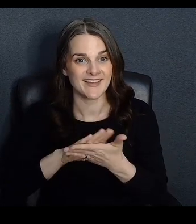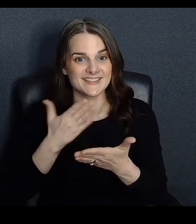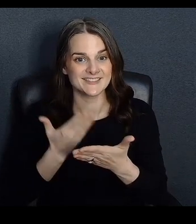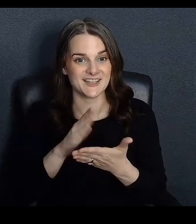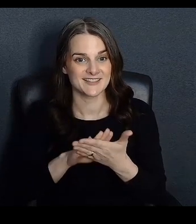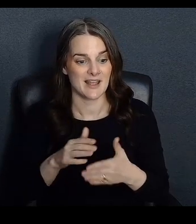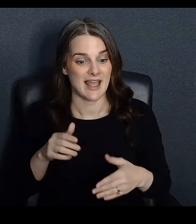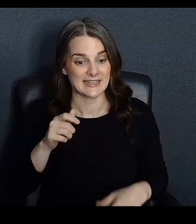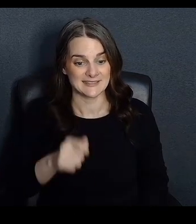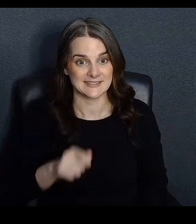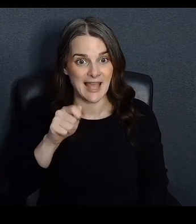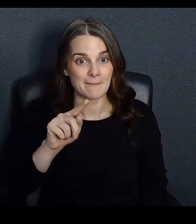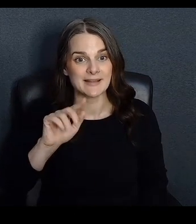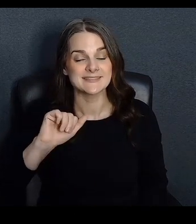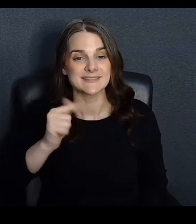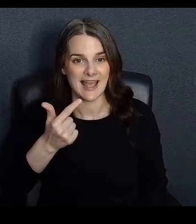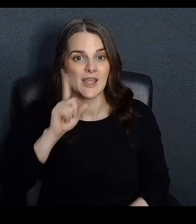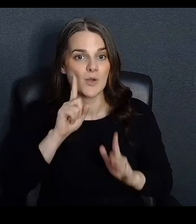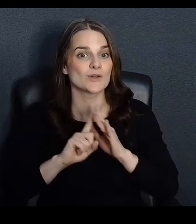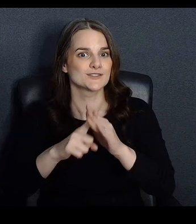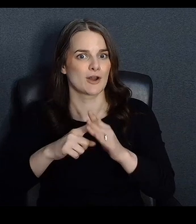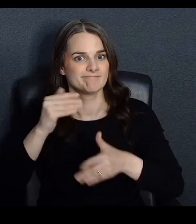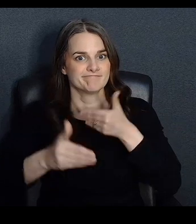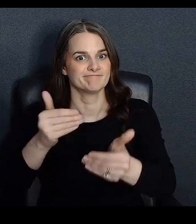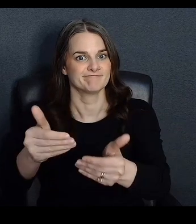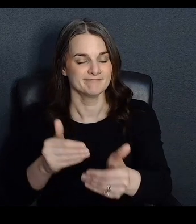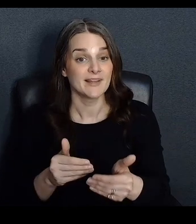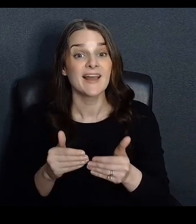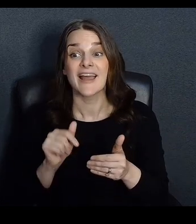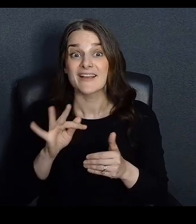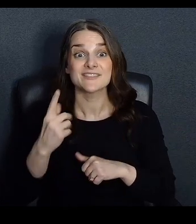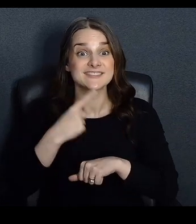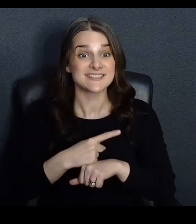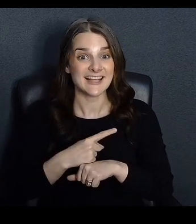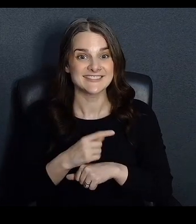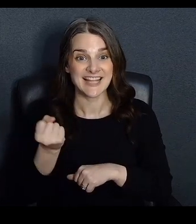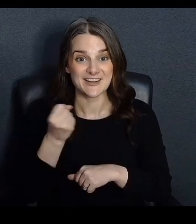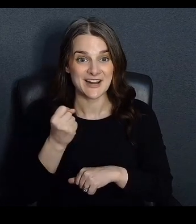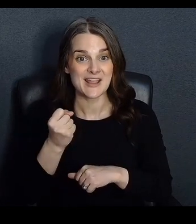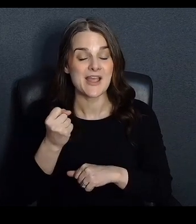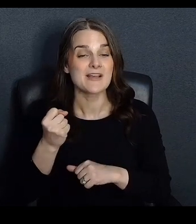the correct app for them. So I see that it says, if the date is Saturday, then play BBC Radio.